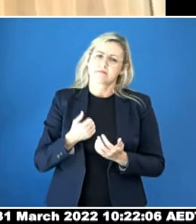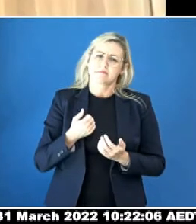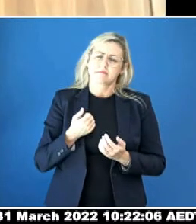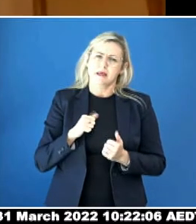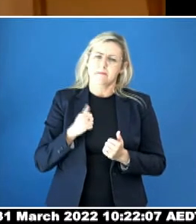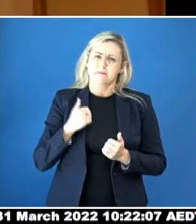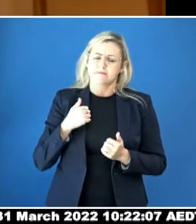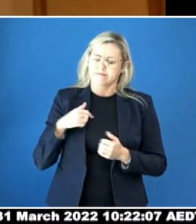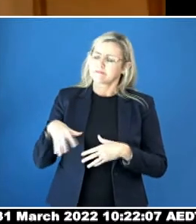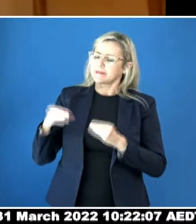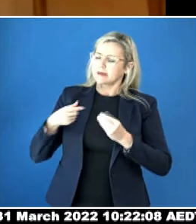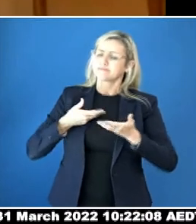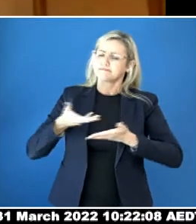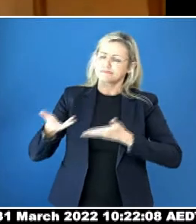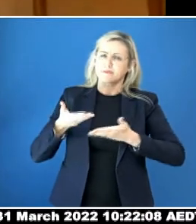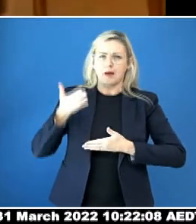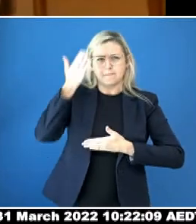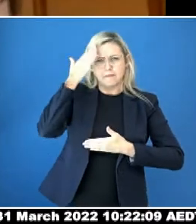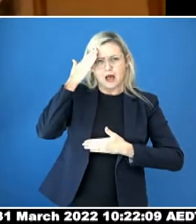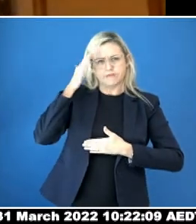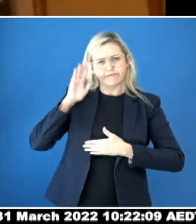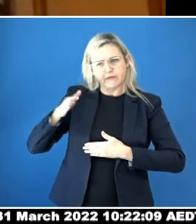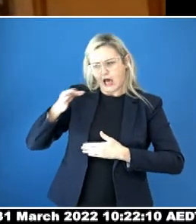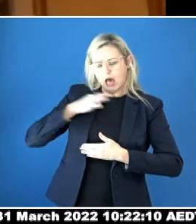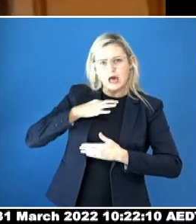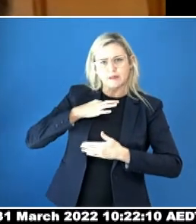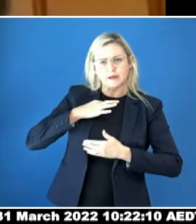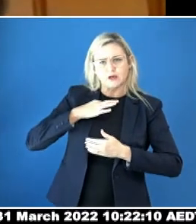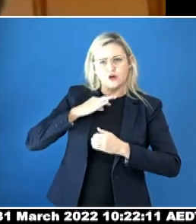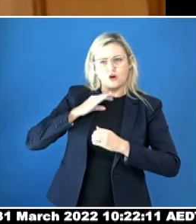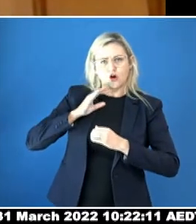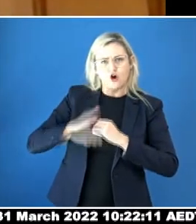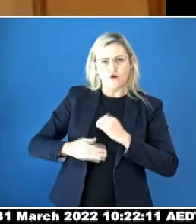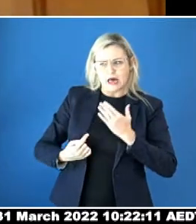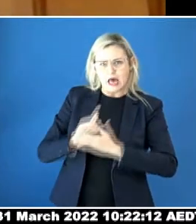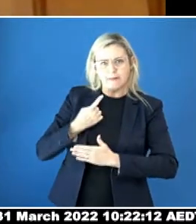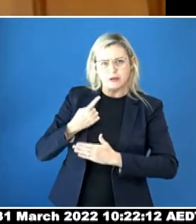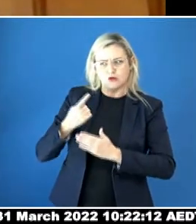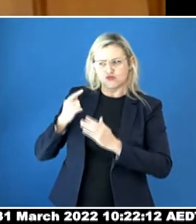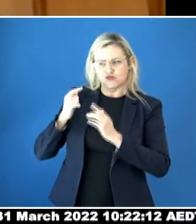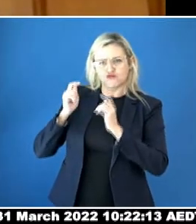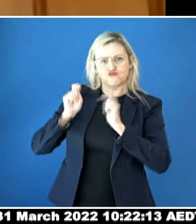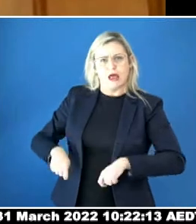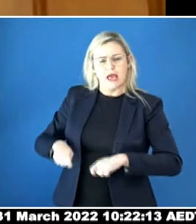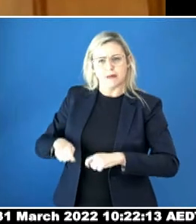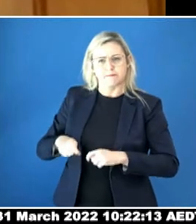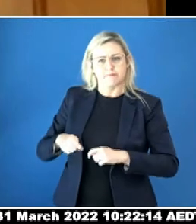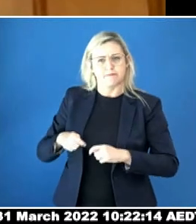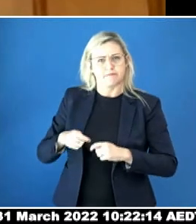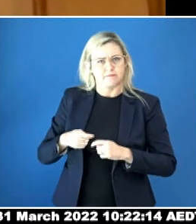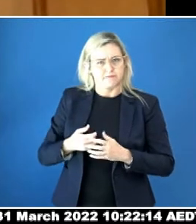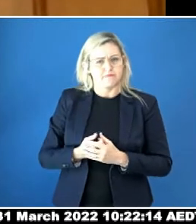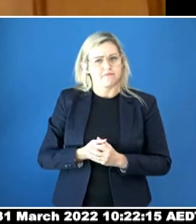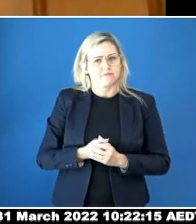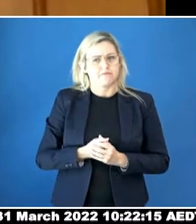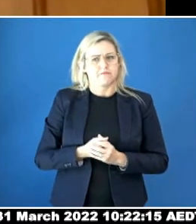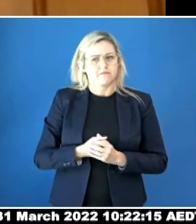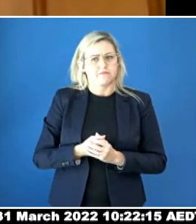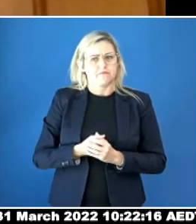then mum asked me about it, and so I was